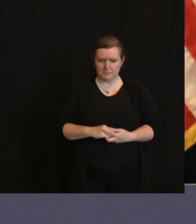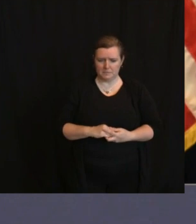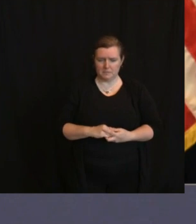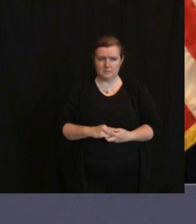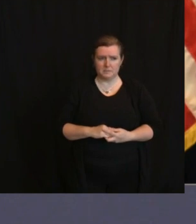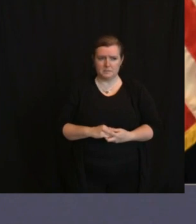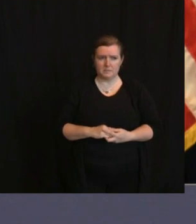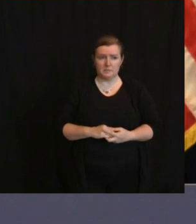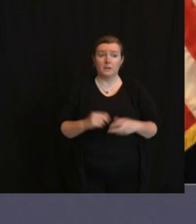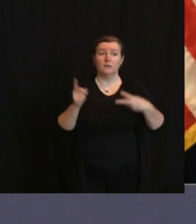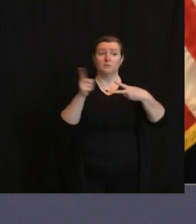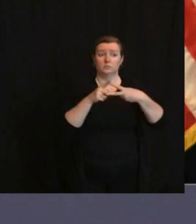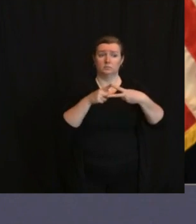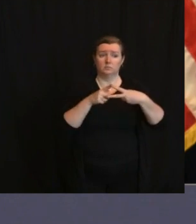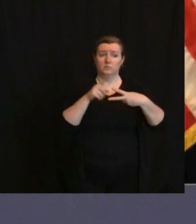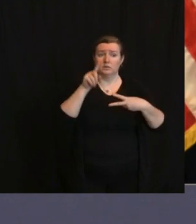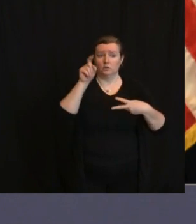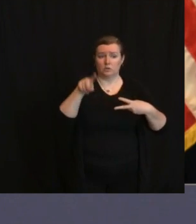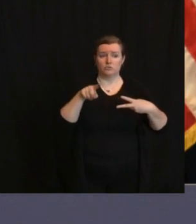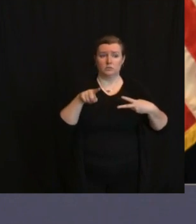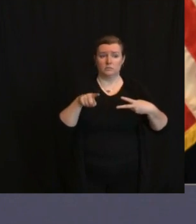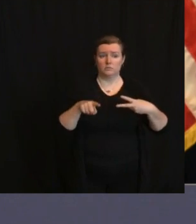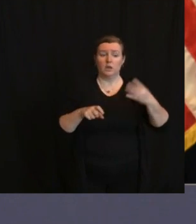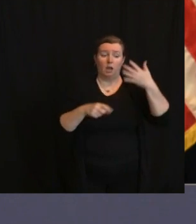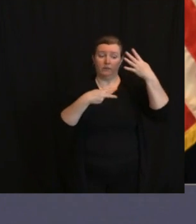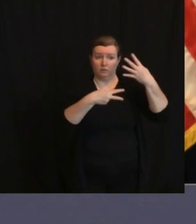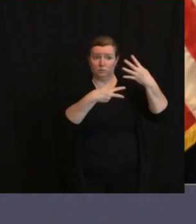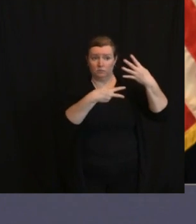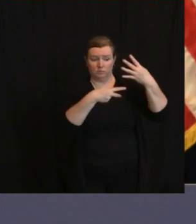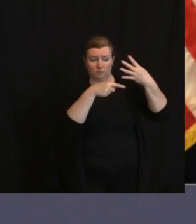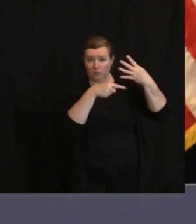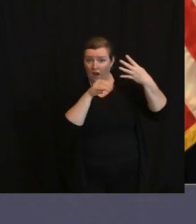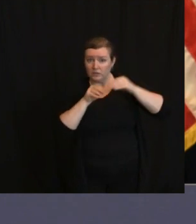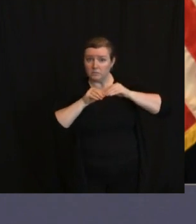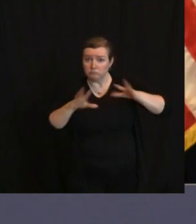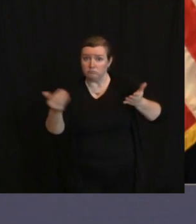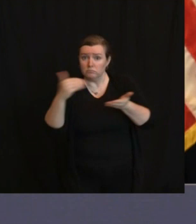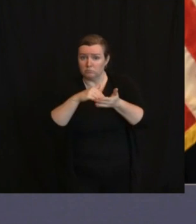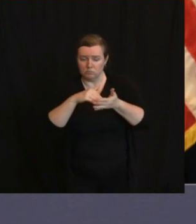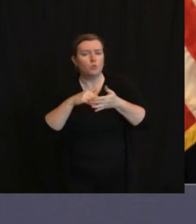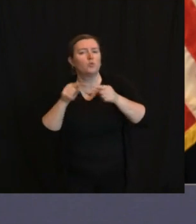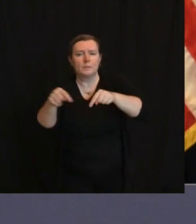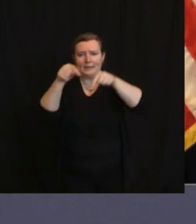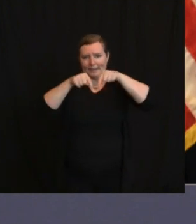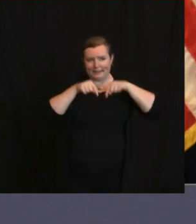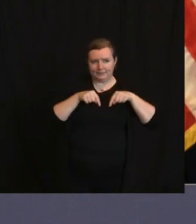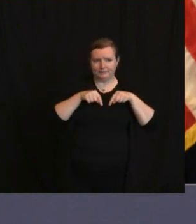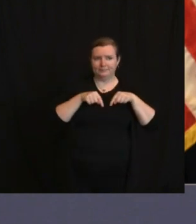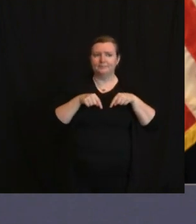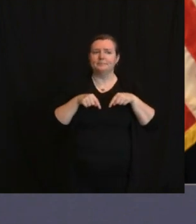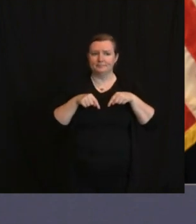JUDY, CAN I SAY SOMETHING THEN THROW IT TO YOU AND MAYBE CHRISTINE AS WELL.